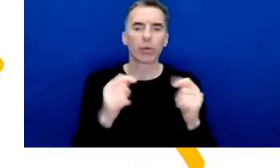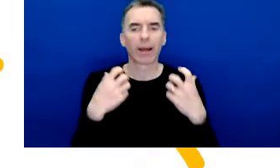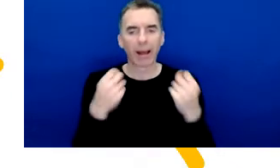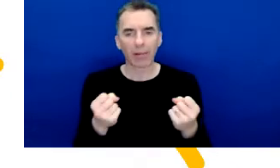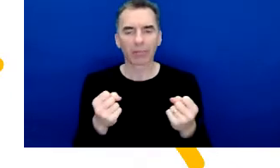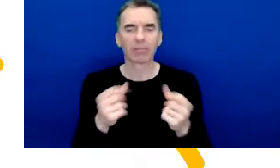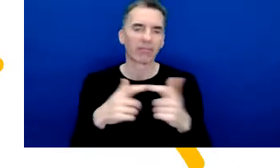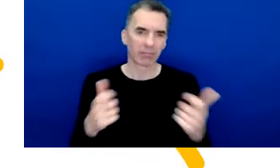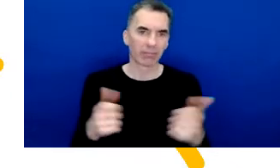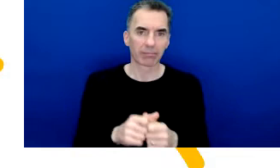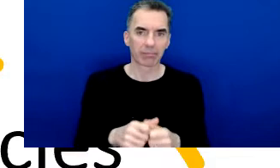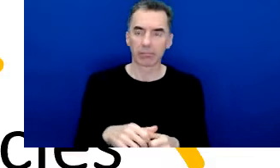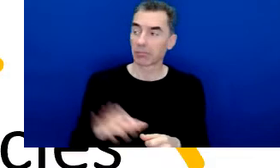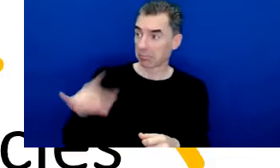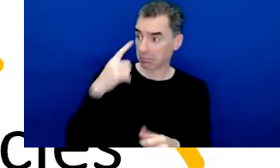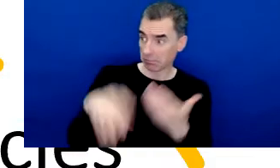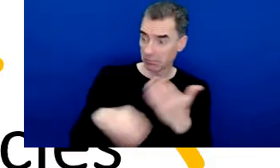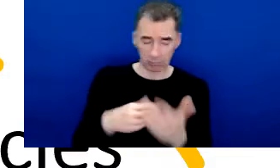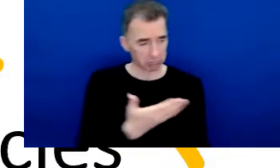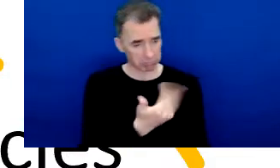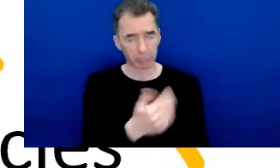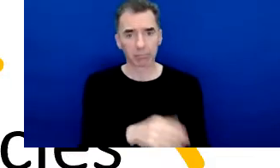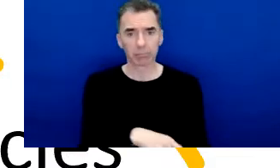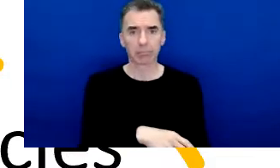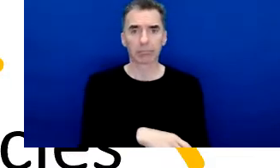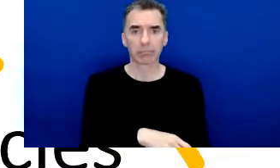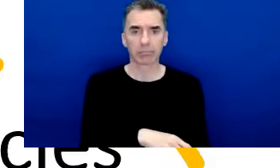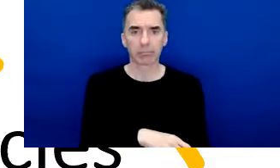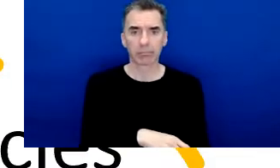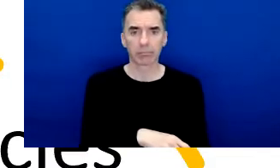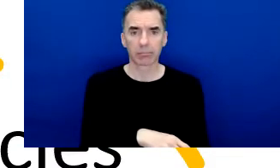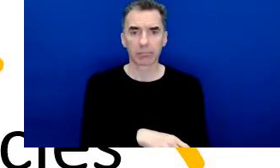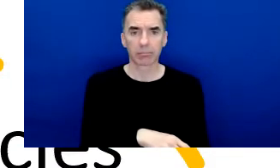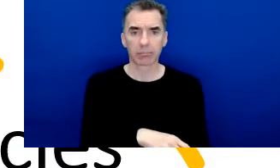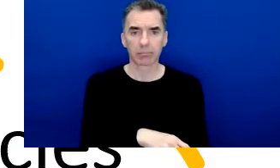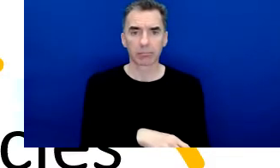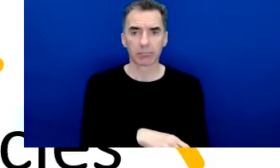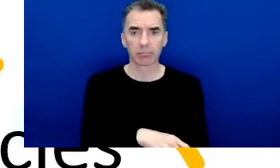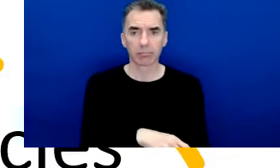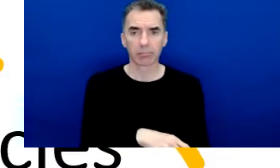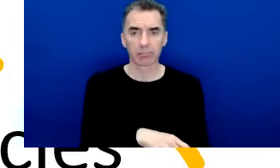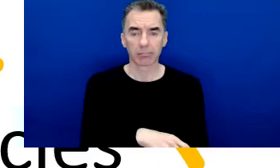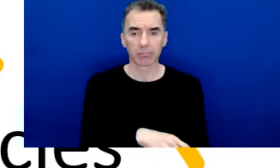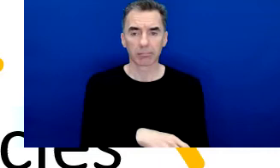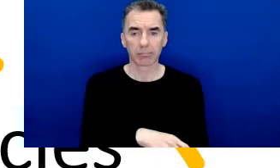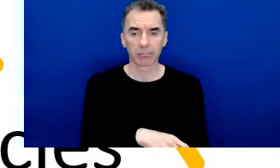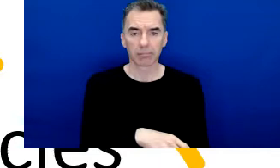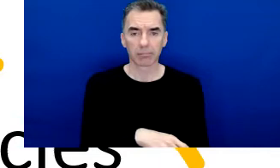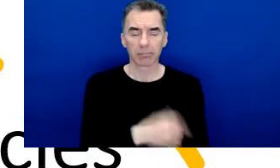Sean, I'd like to comment. Yes, sorry. My parents say of course you do. Just want us to be mindful